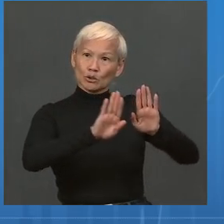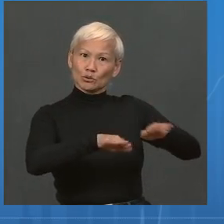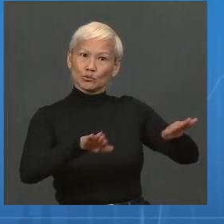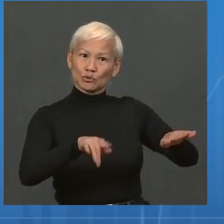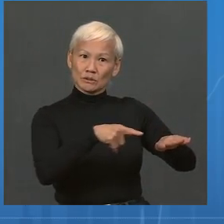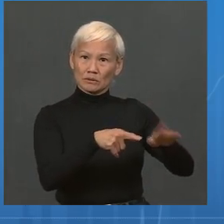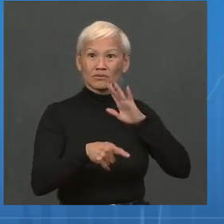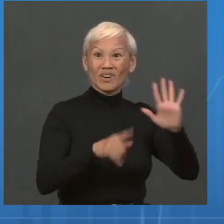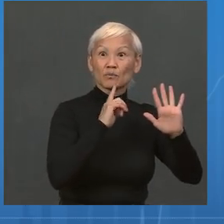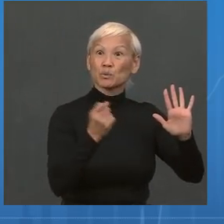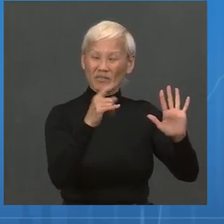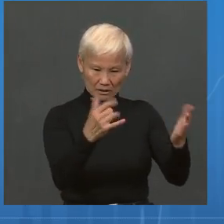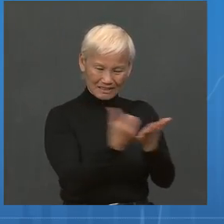With that, over to you, Dr. Murthy.